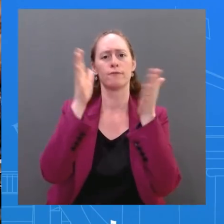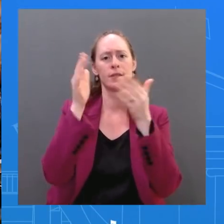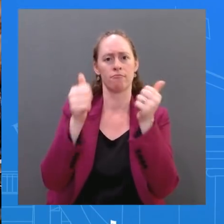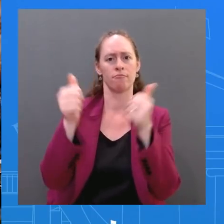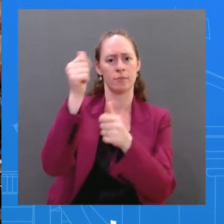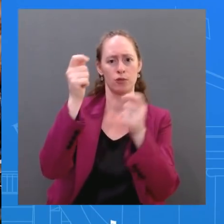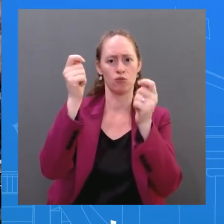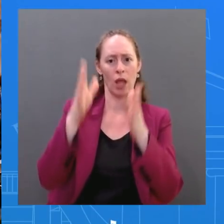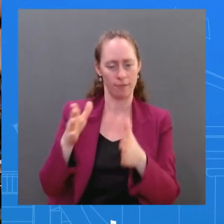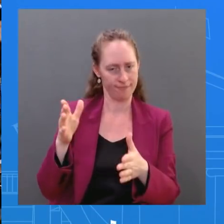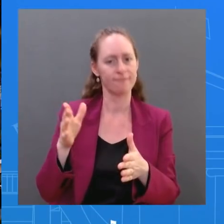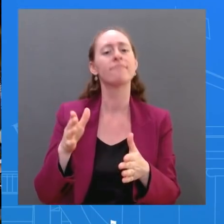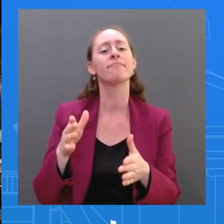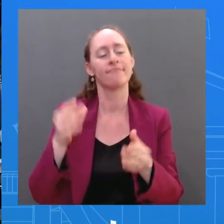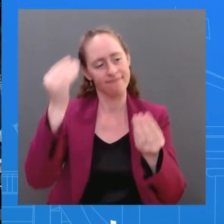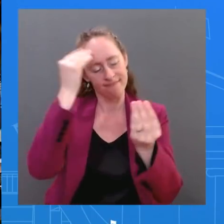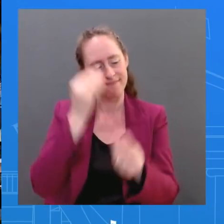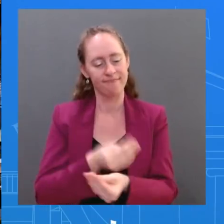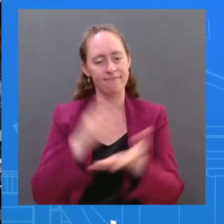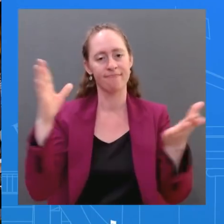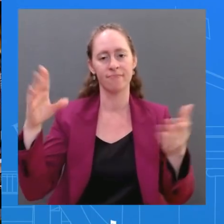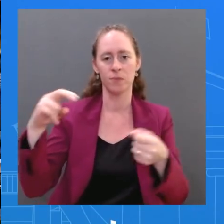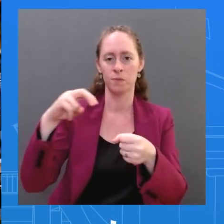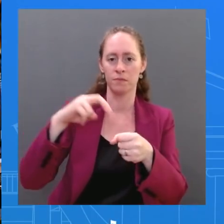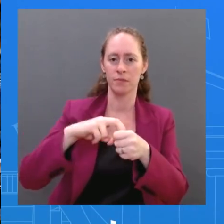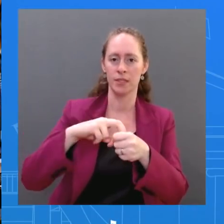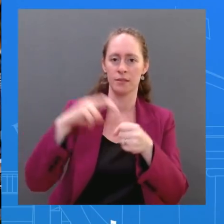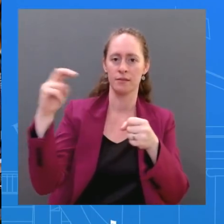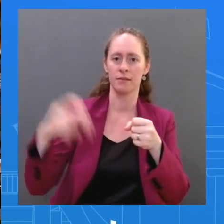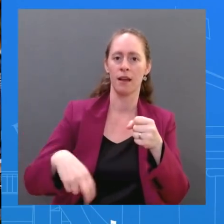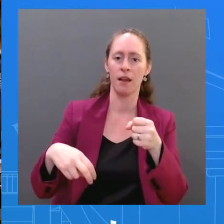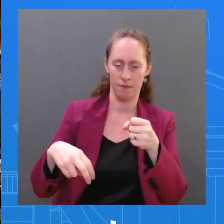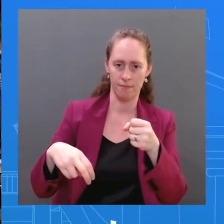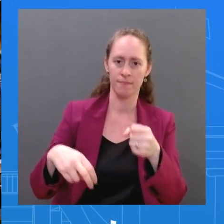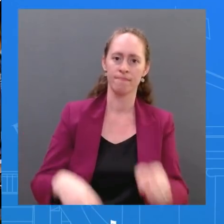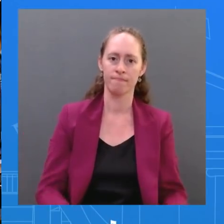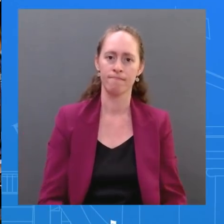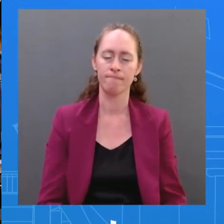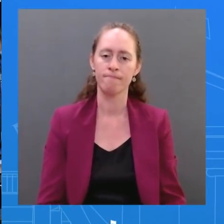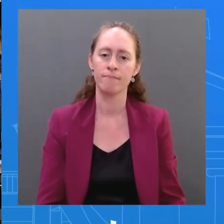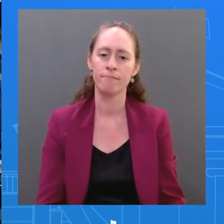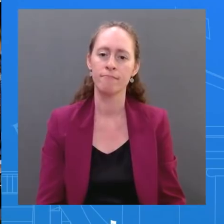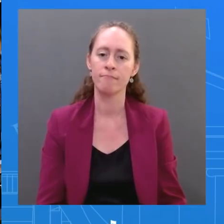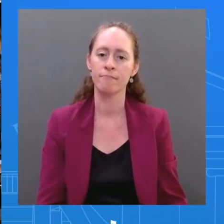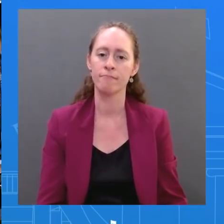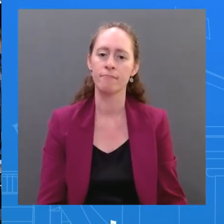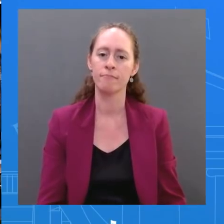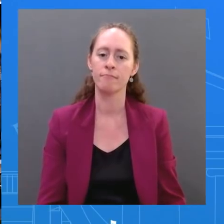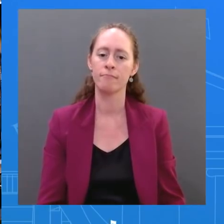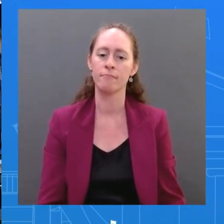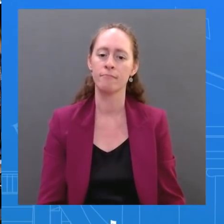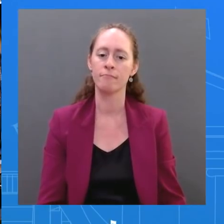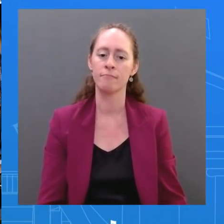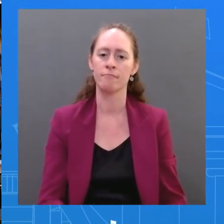given the -- some of the testimony in front of the January 6th Committee as well.